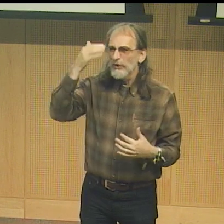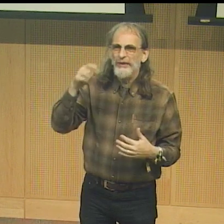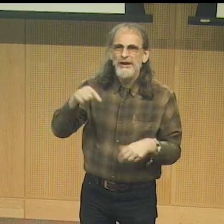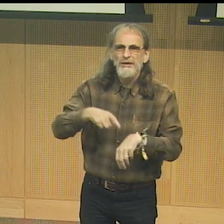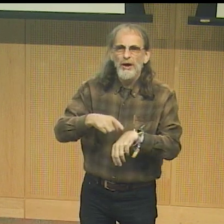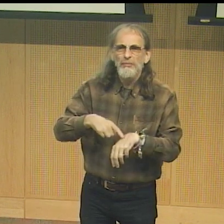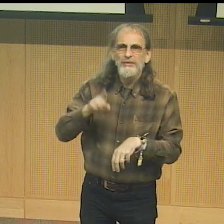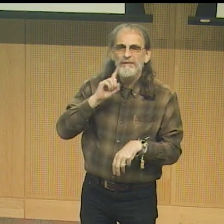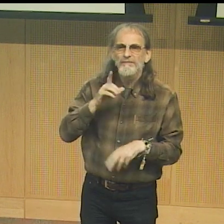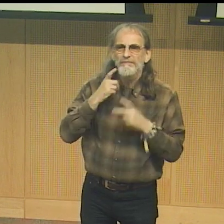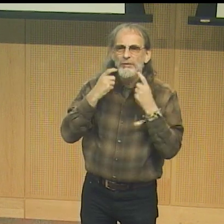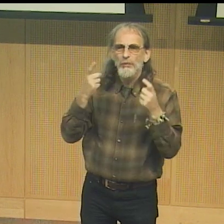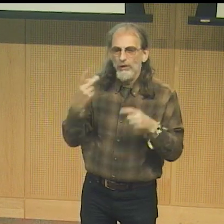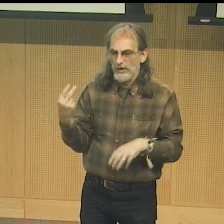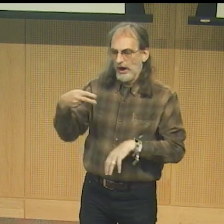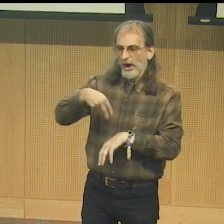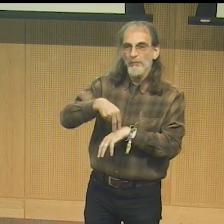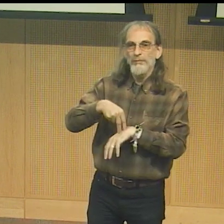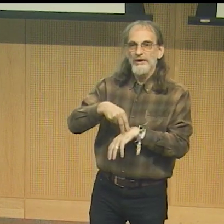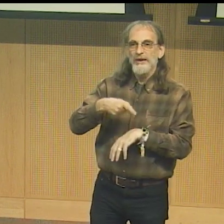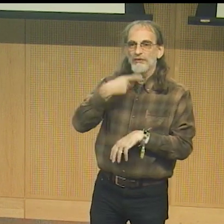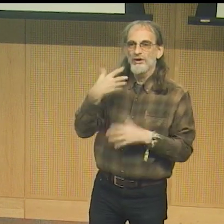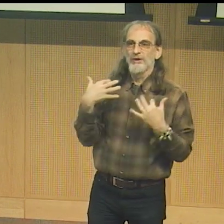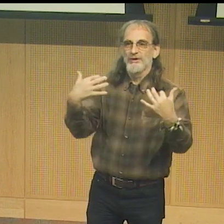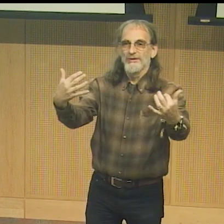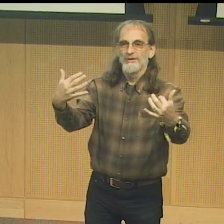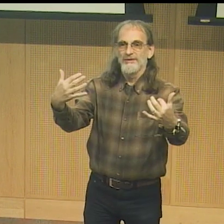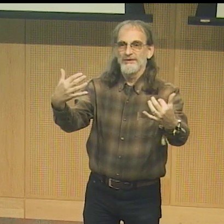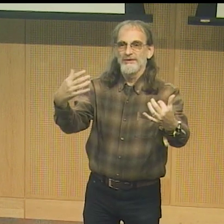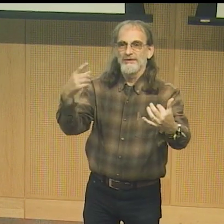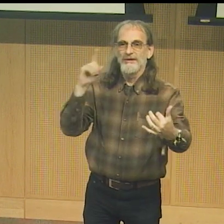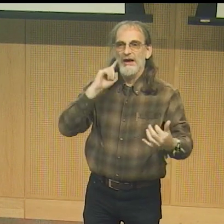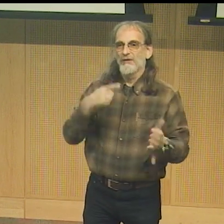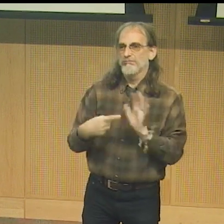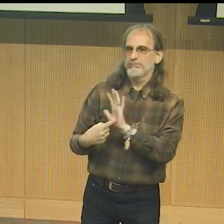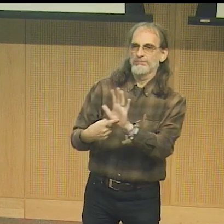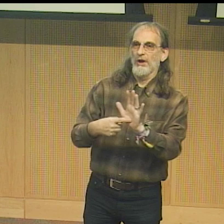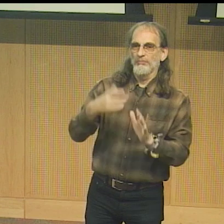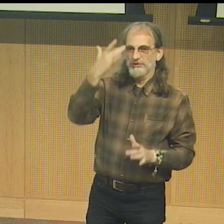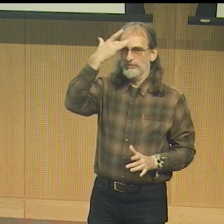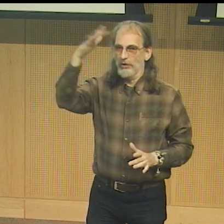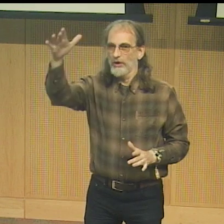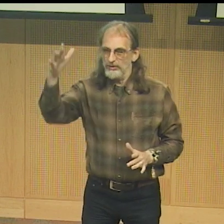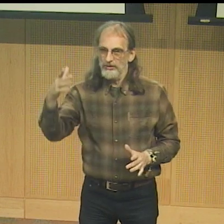I'm not sure if you're familiar, but back then, Deaf people would get up in front of